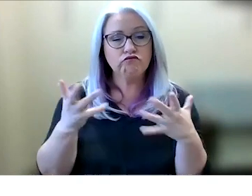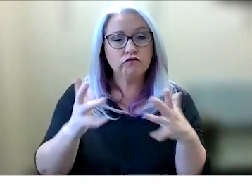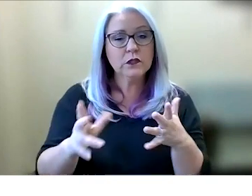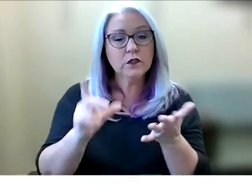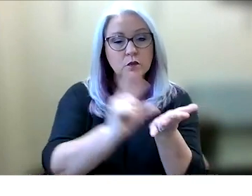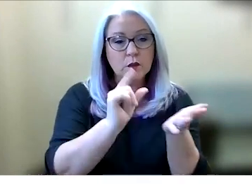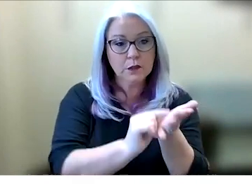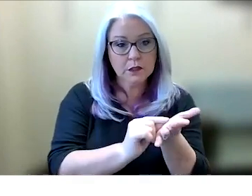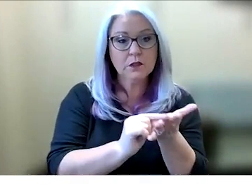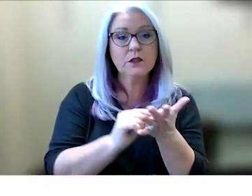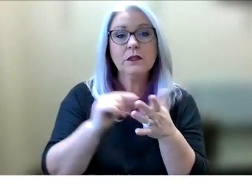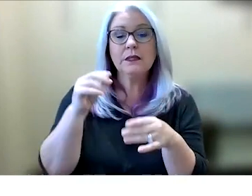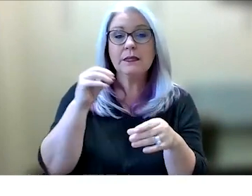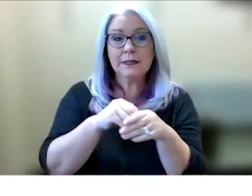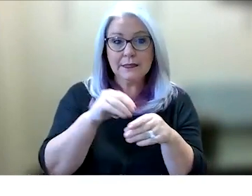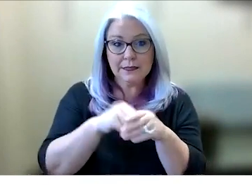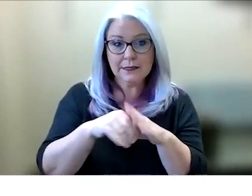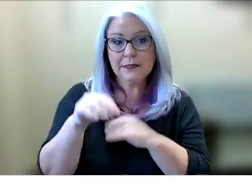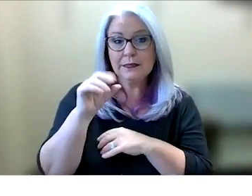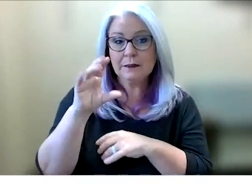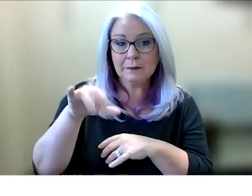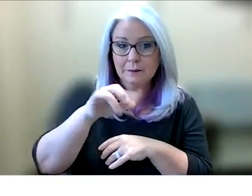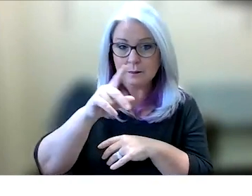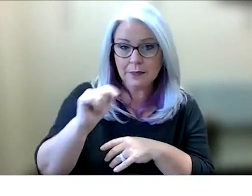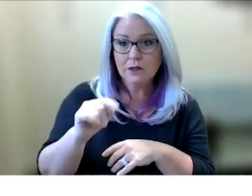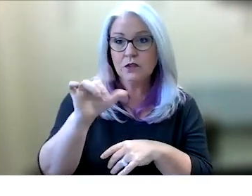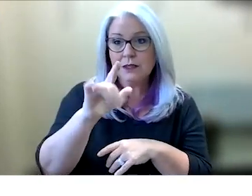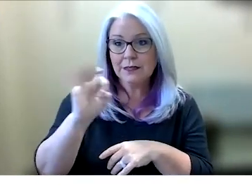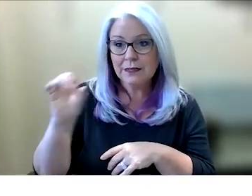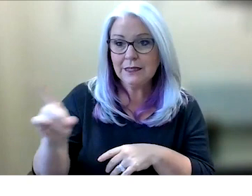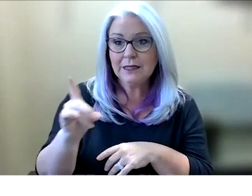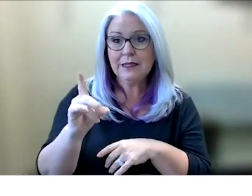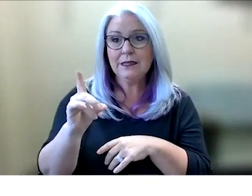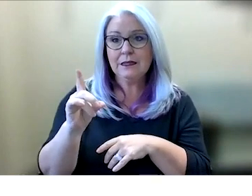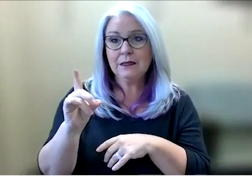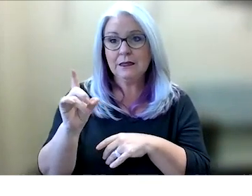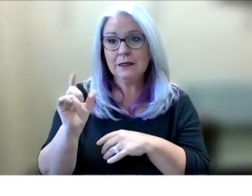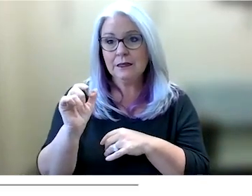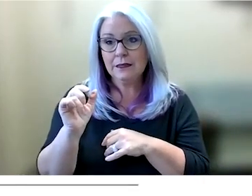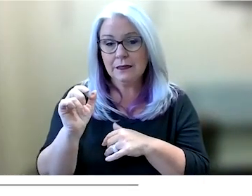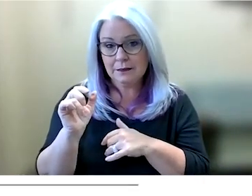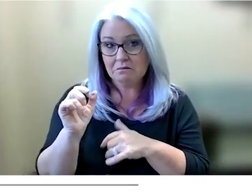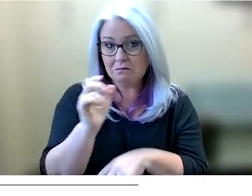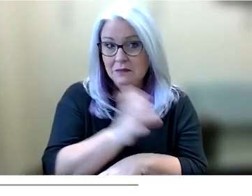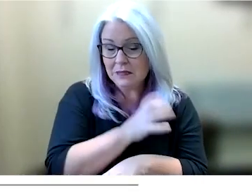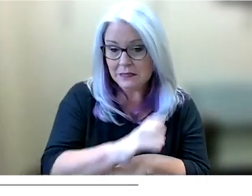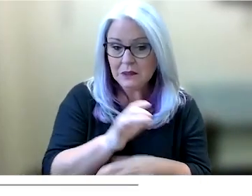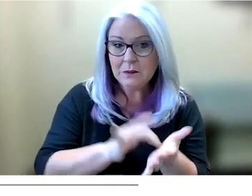in the clinical medicine and the 200 symptoms with ranking body